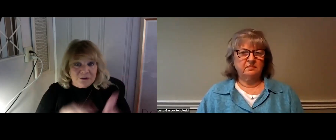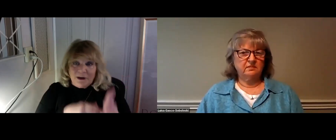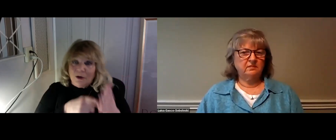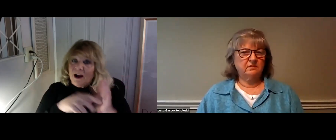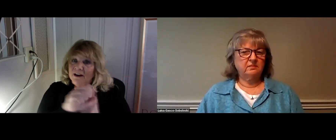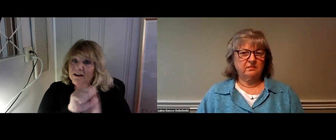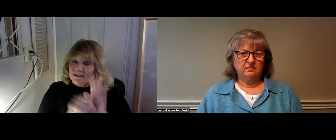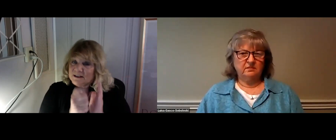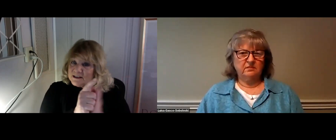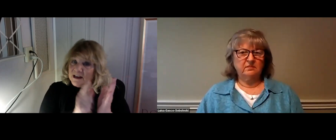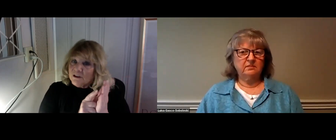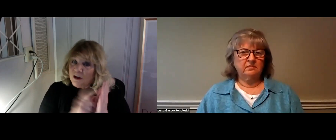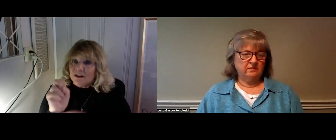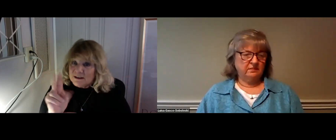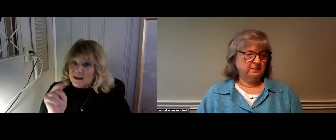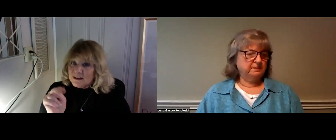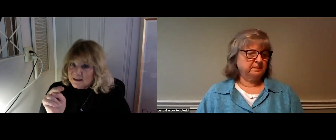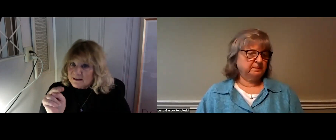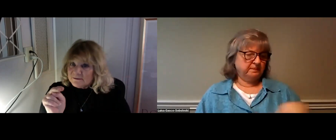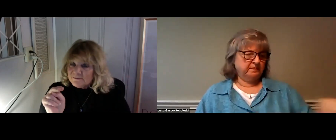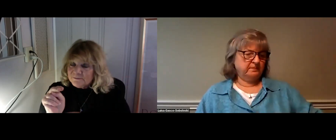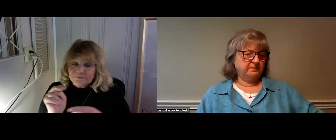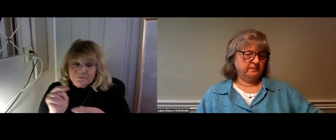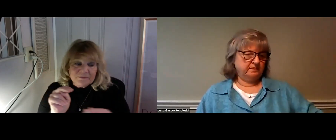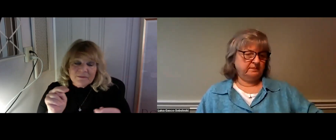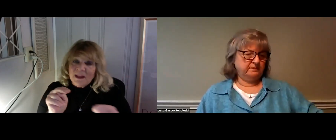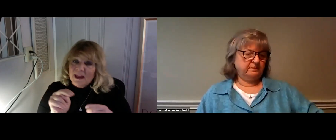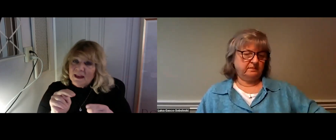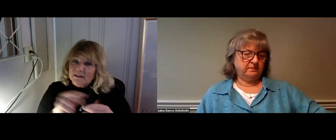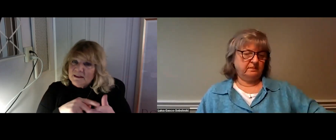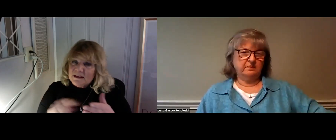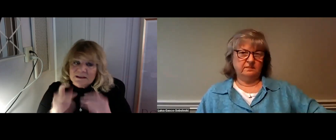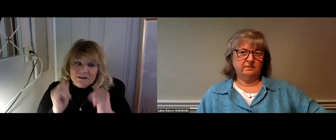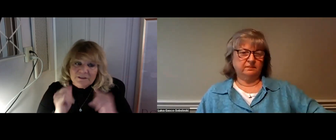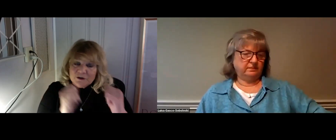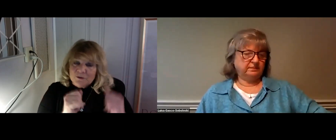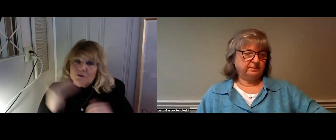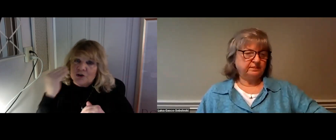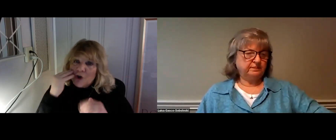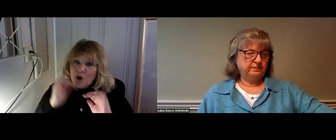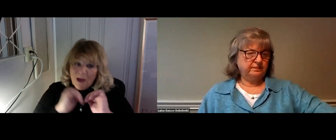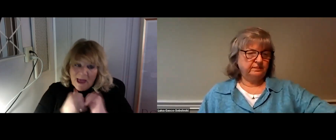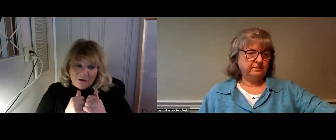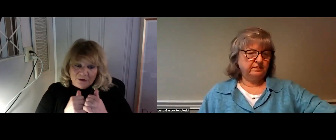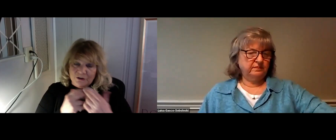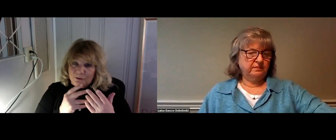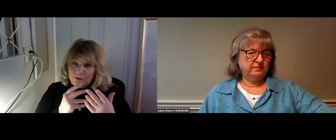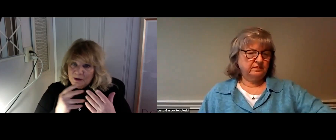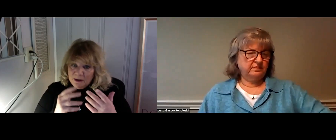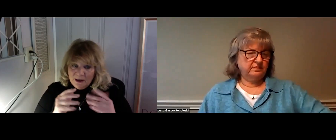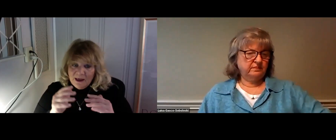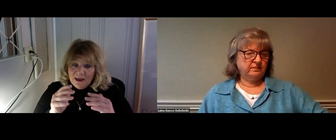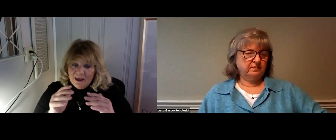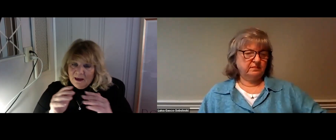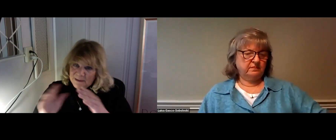required, it's a state law in Connecticut. And these individuals know how to behave